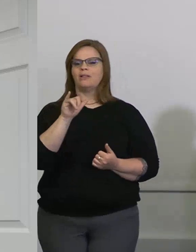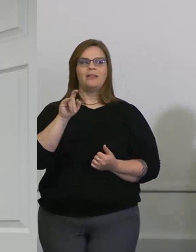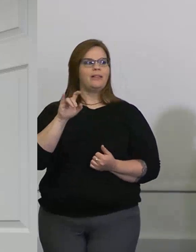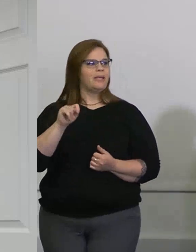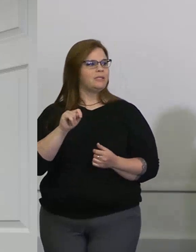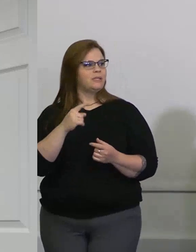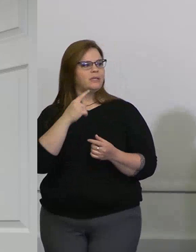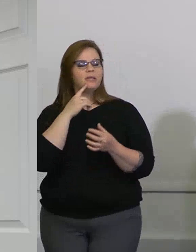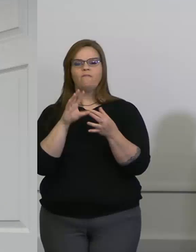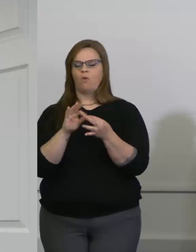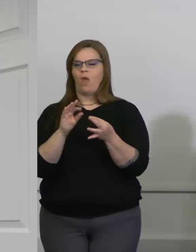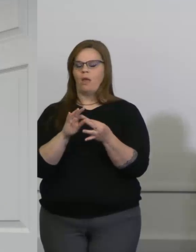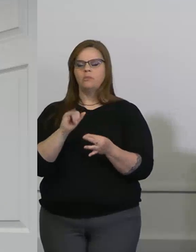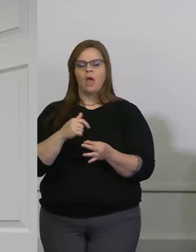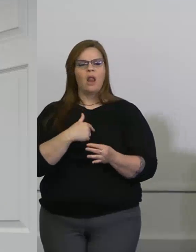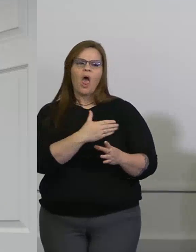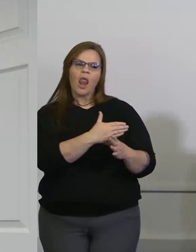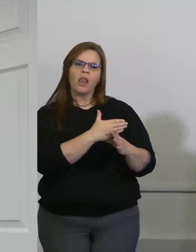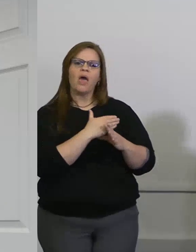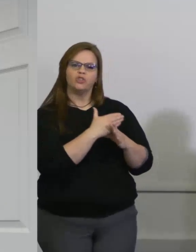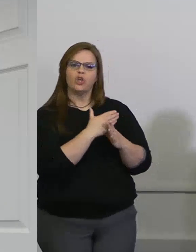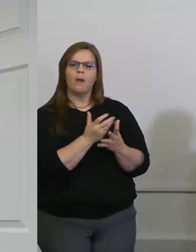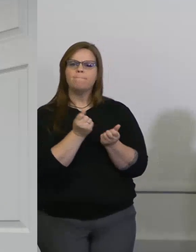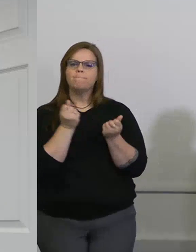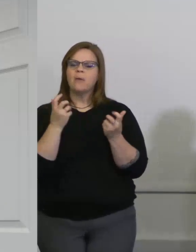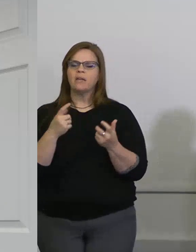And I share a lot of the same beliefs as he does. I think.